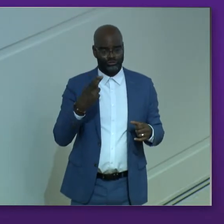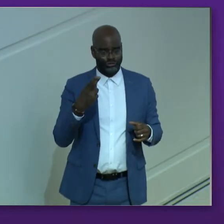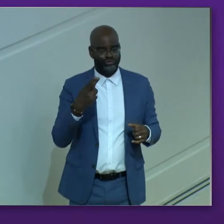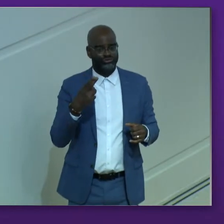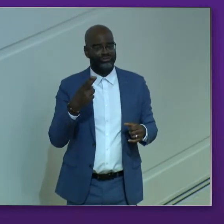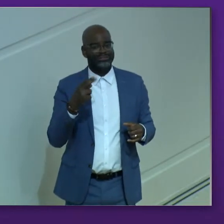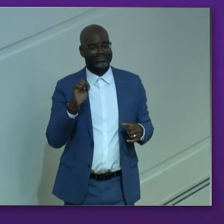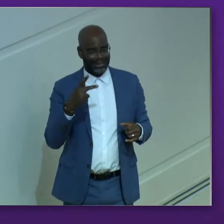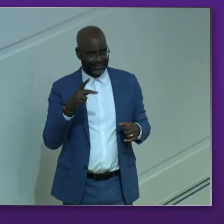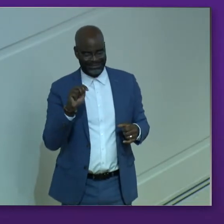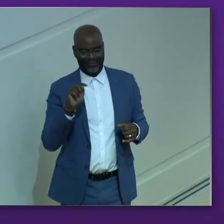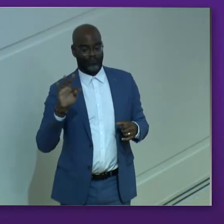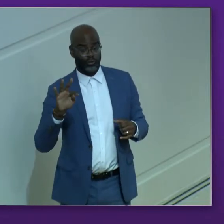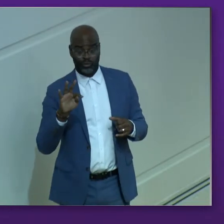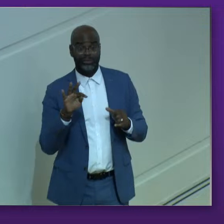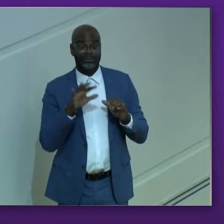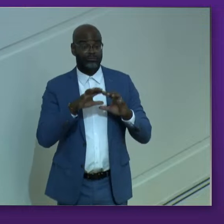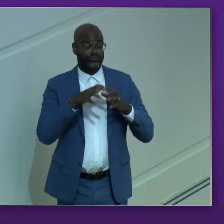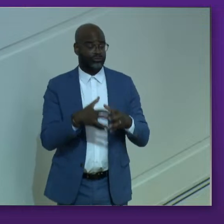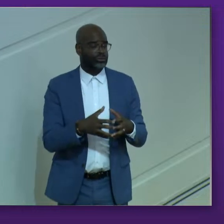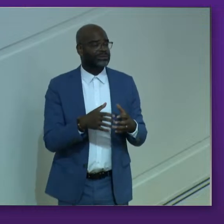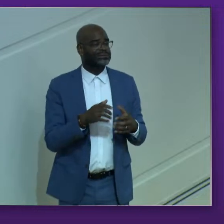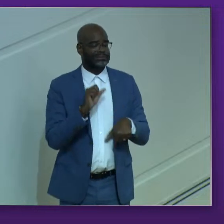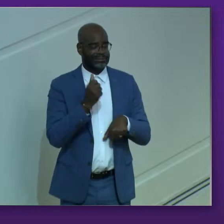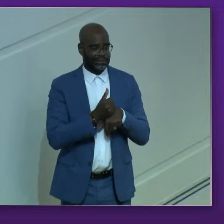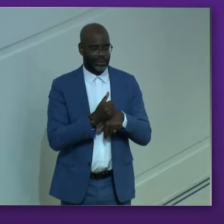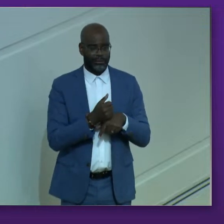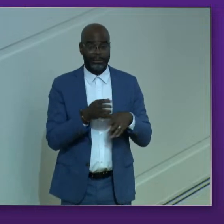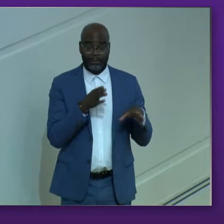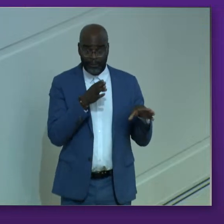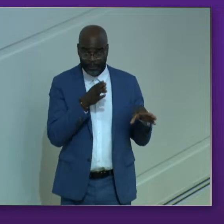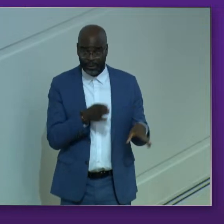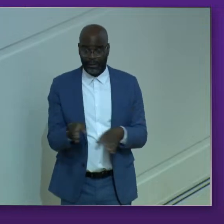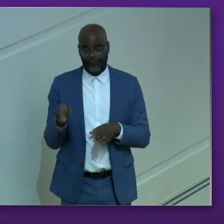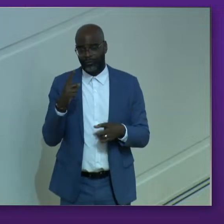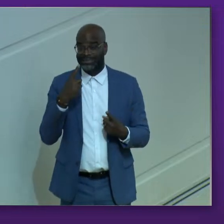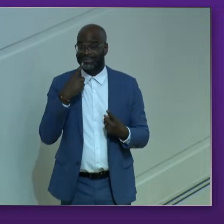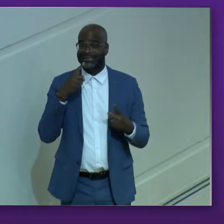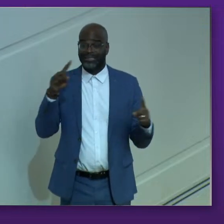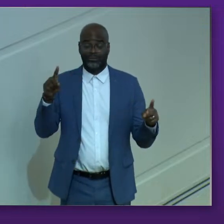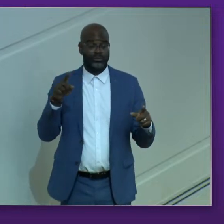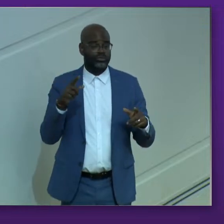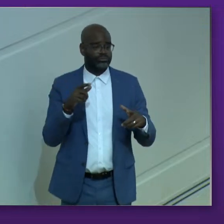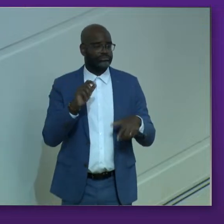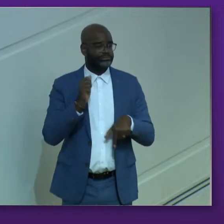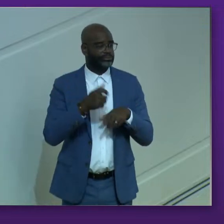THE PRESIDENT. THOSE WILL BE SENT TO THE WORD NOMINATOR FOR DESCRIPTION. THE FIRST WORD IS